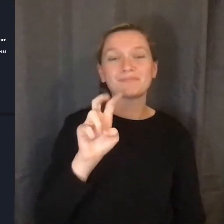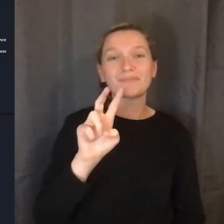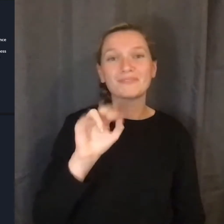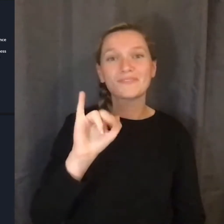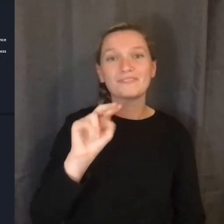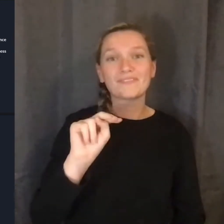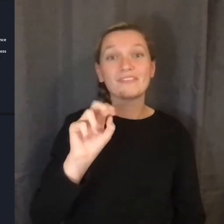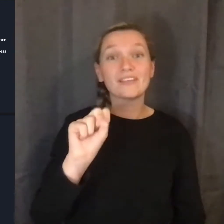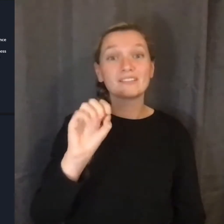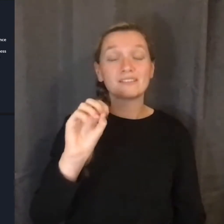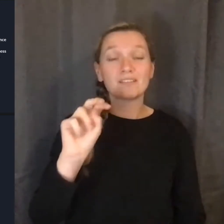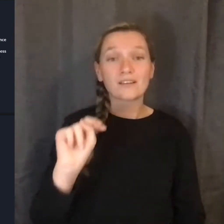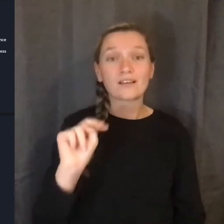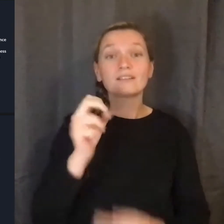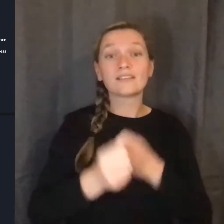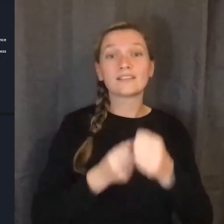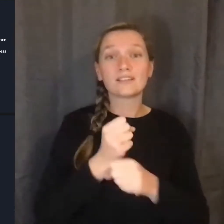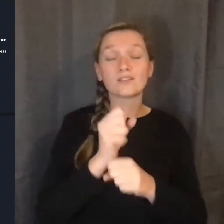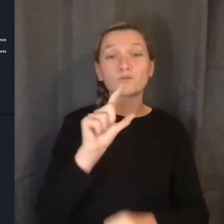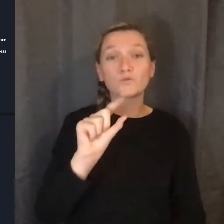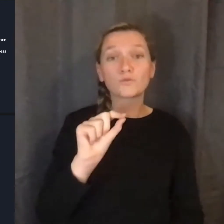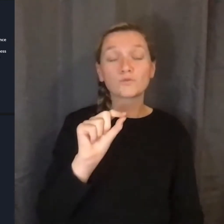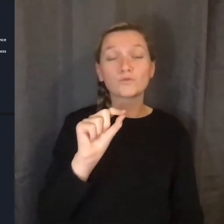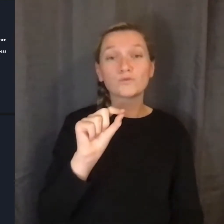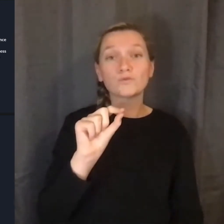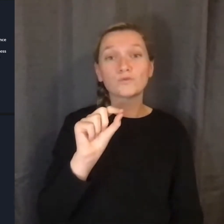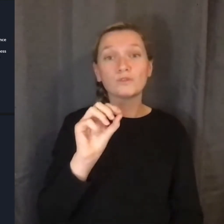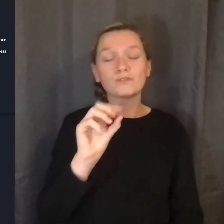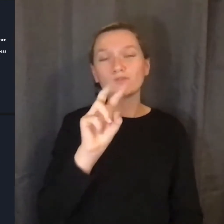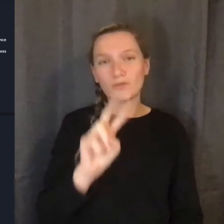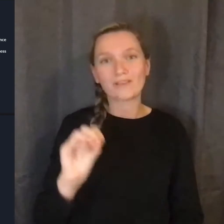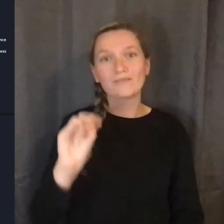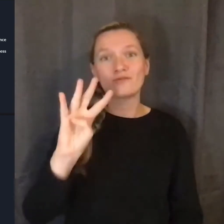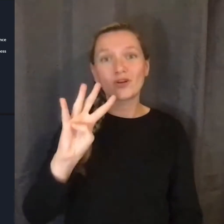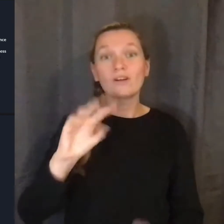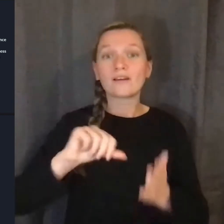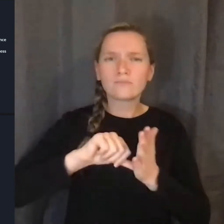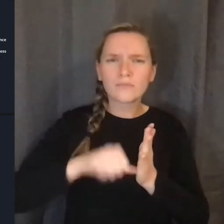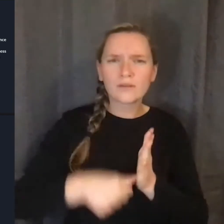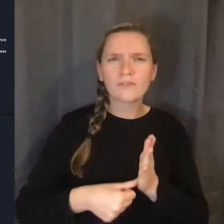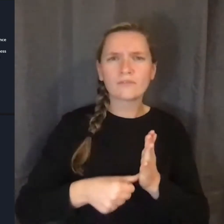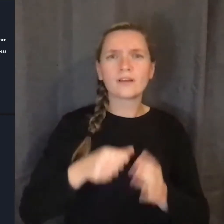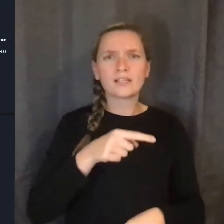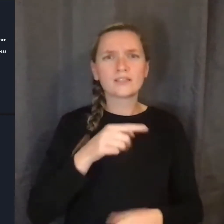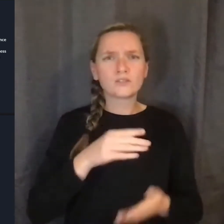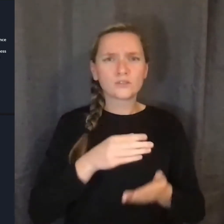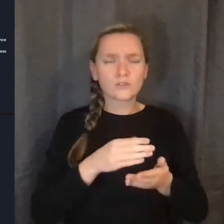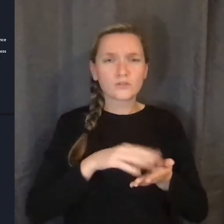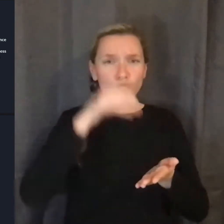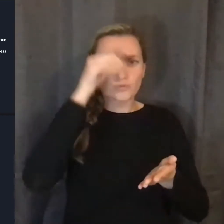Levinson 2004 emphasizes students and their ability to self-advocate.